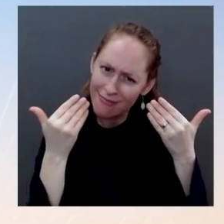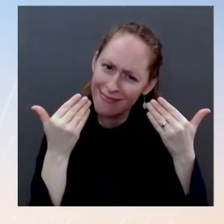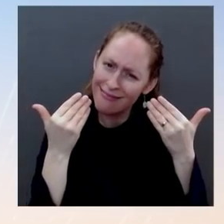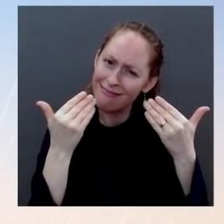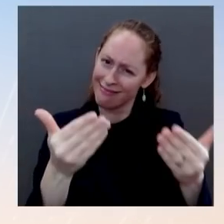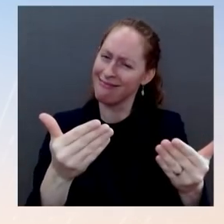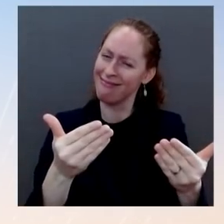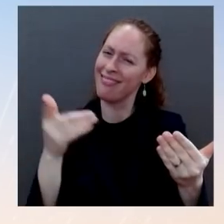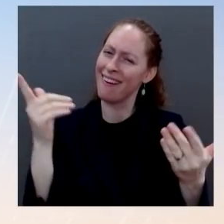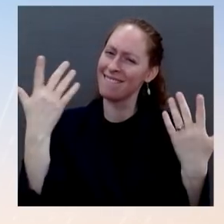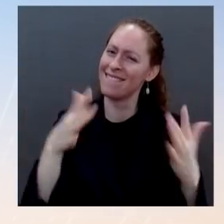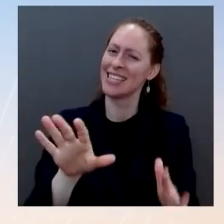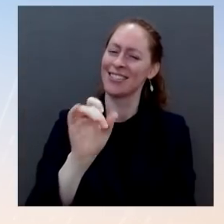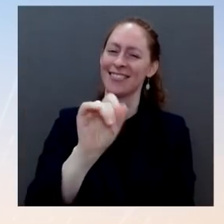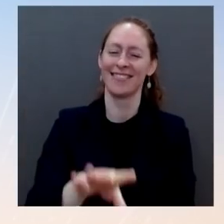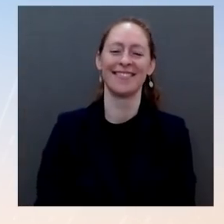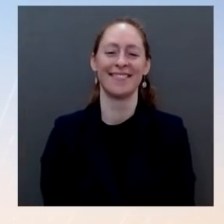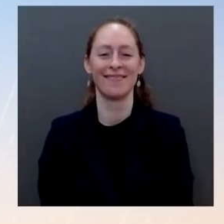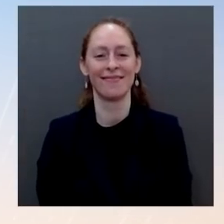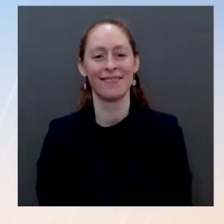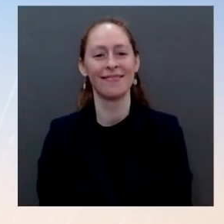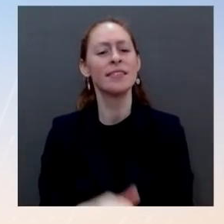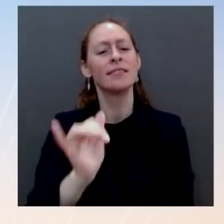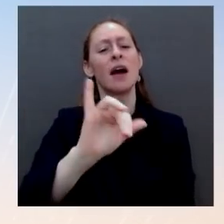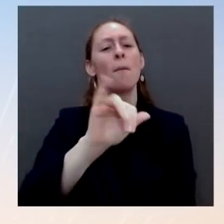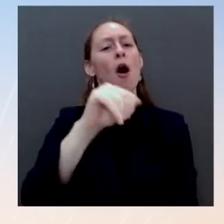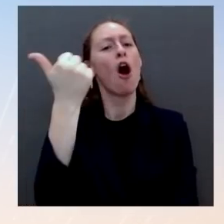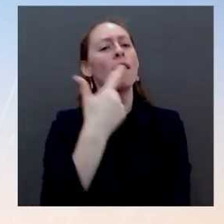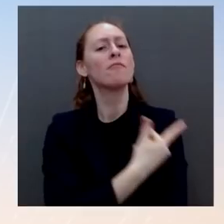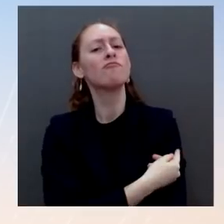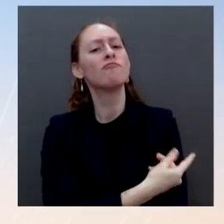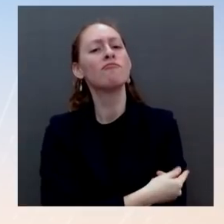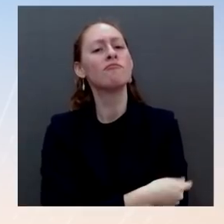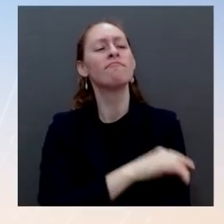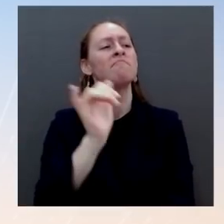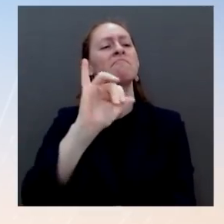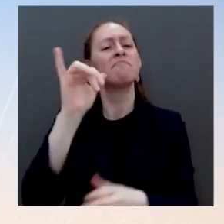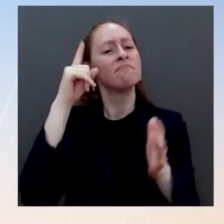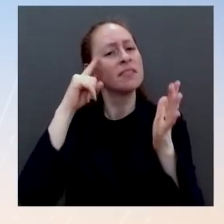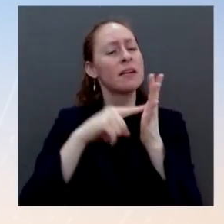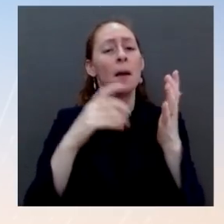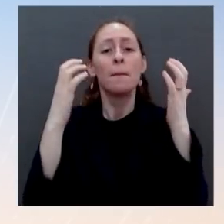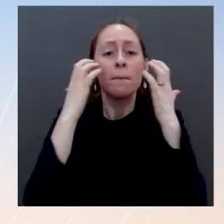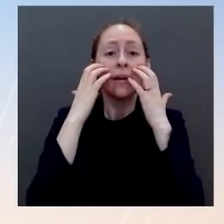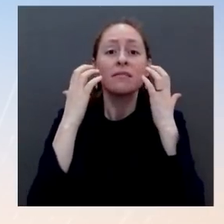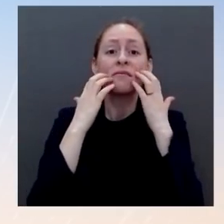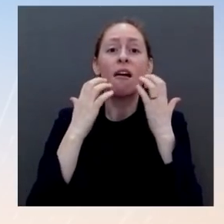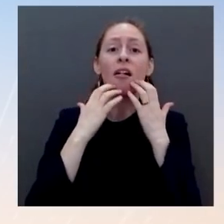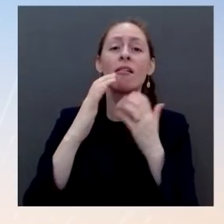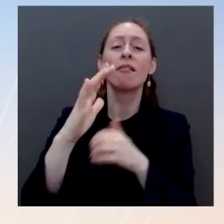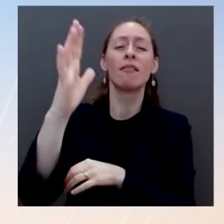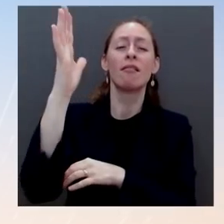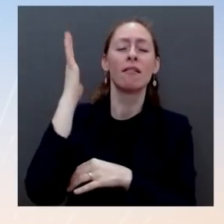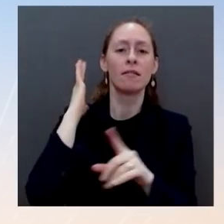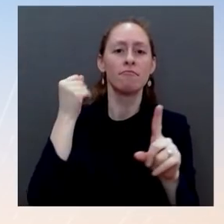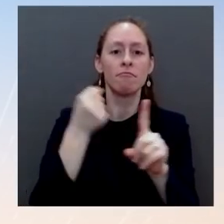measles, mumps, rubella, whatever it may be. But I would point you to them for more specifics on where they are on what "fully vaccinated" looks like.